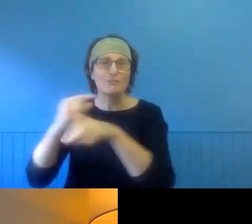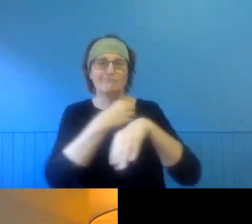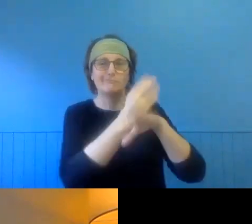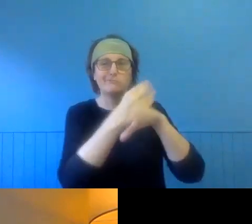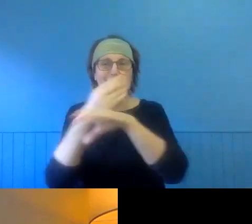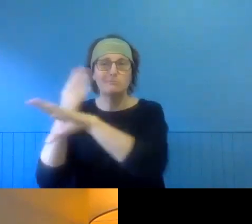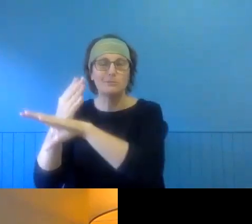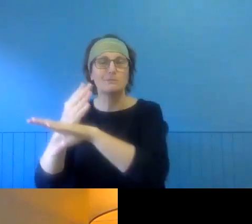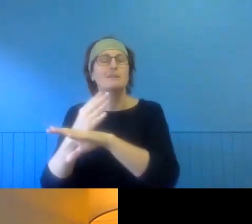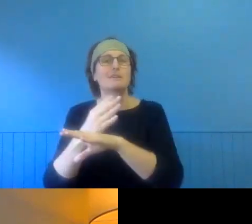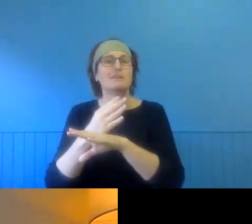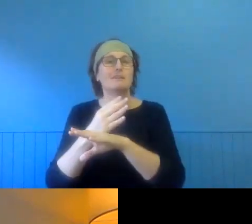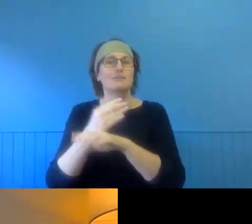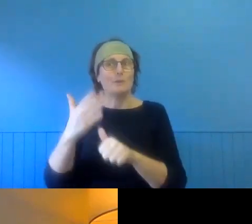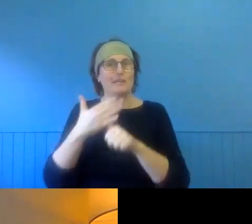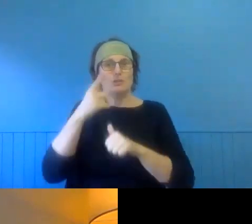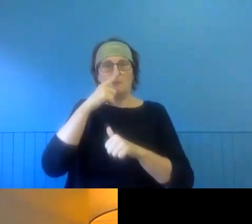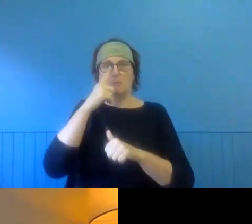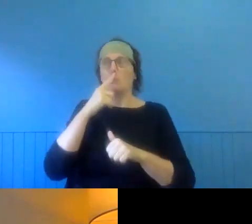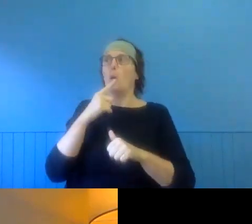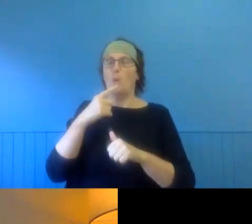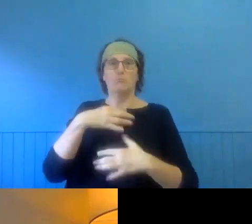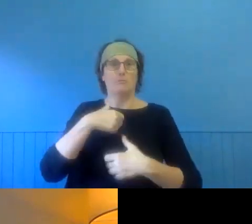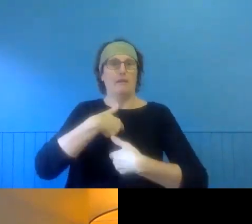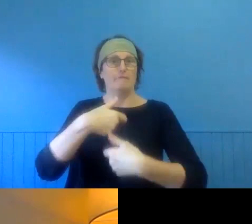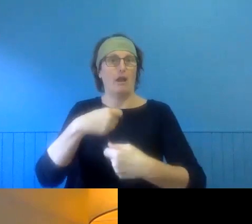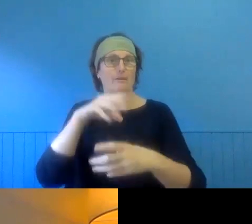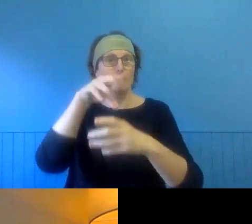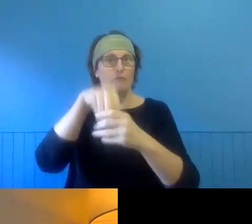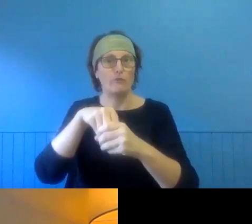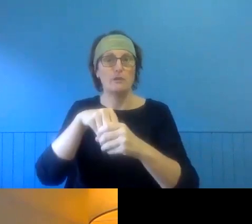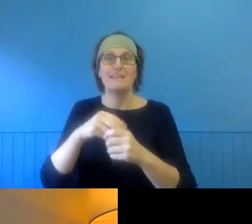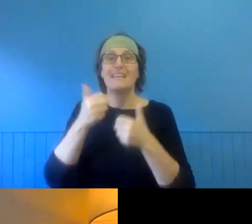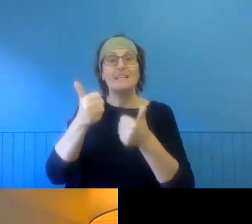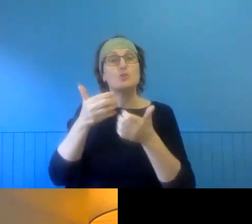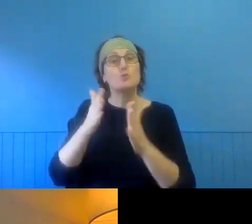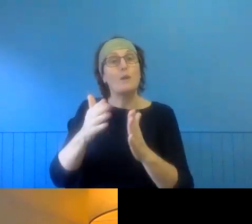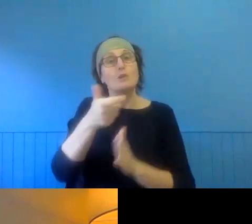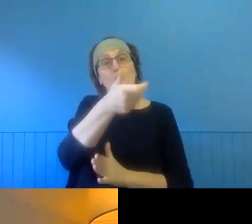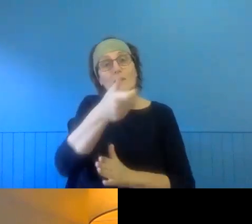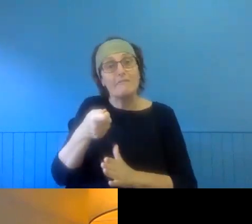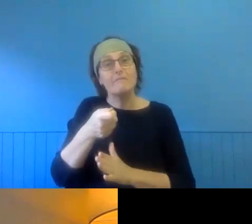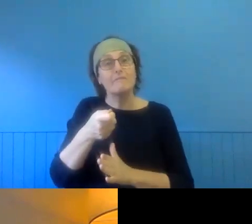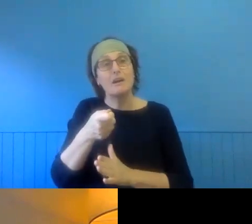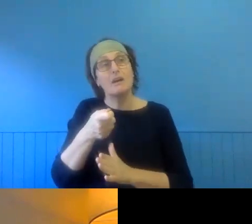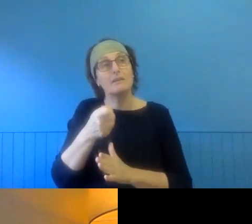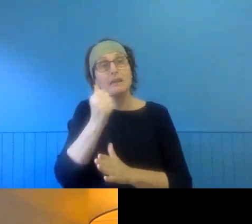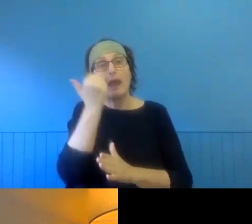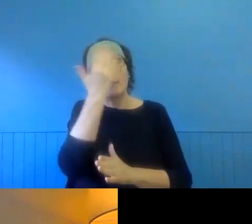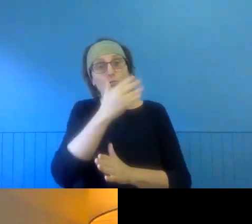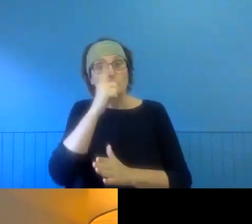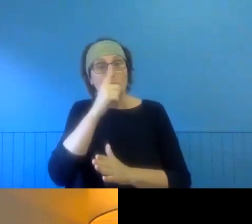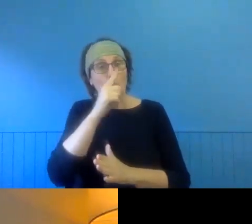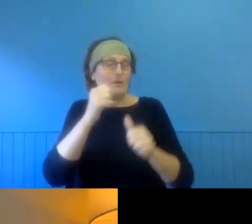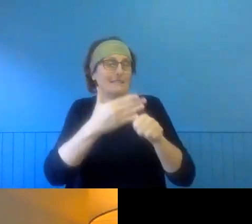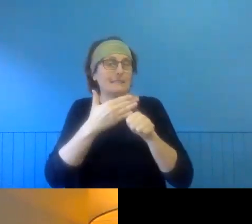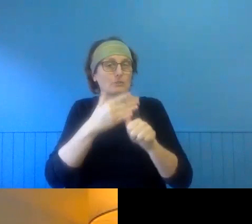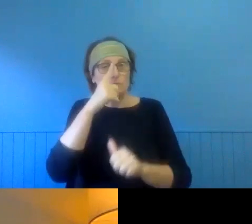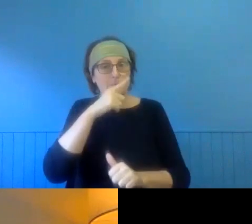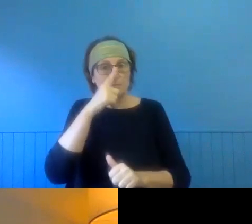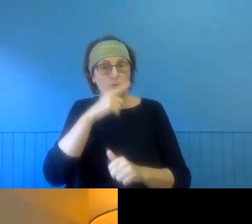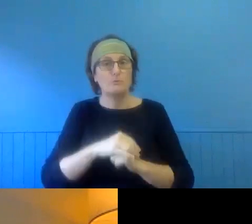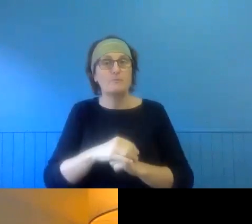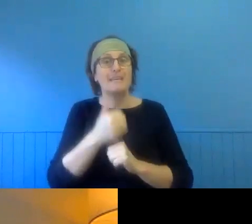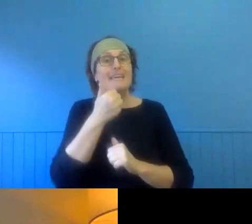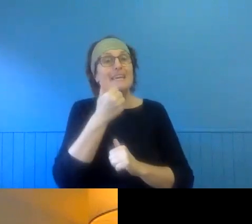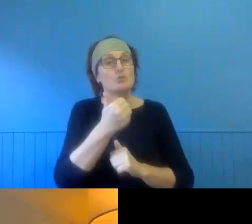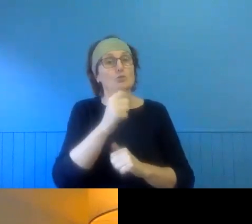Indigenous people. I think it might be good to speak to them about the